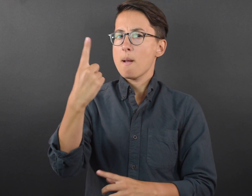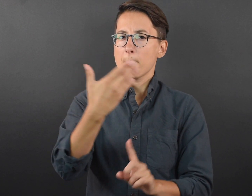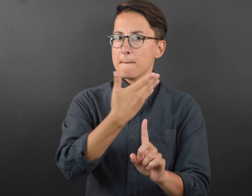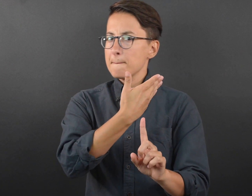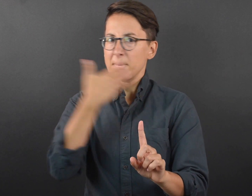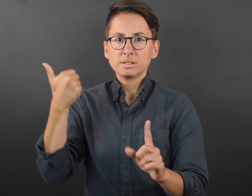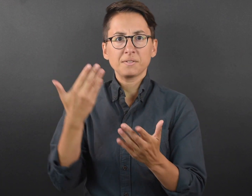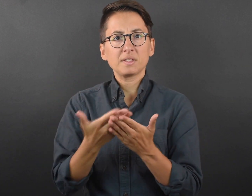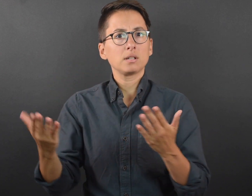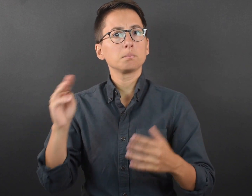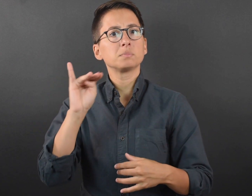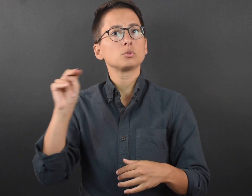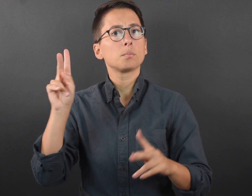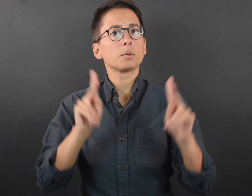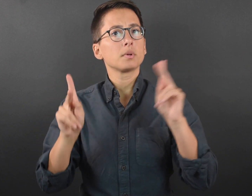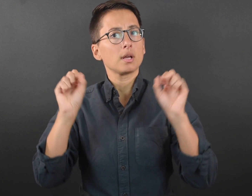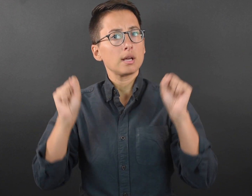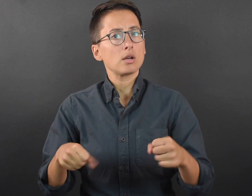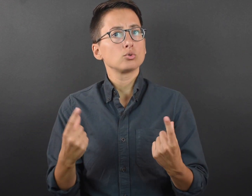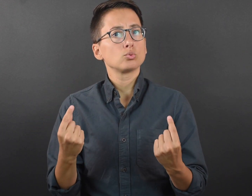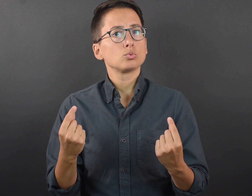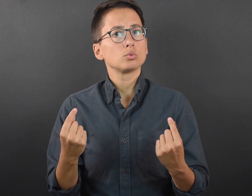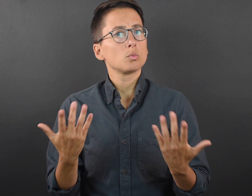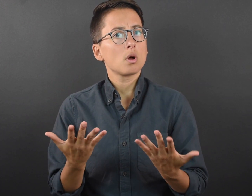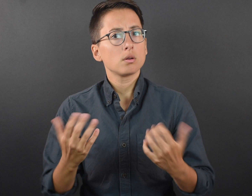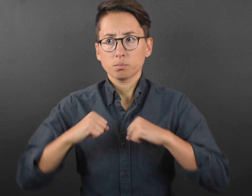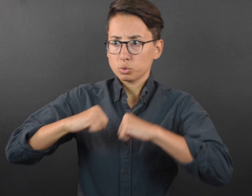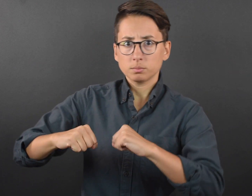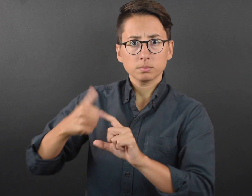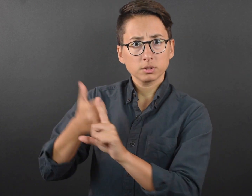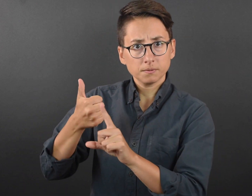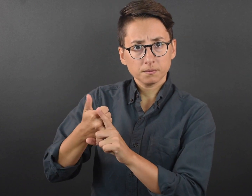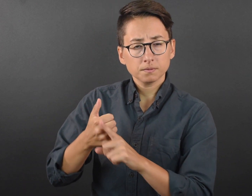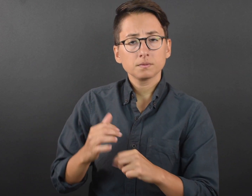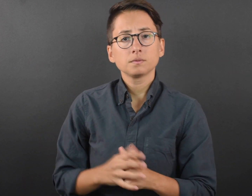At this time, the single best thing Minnesotans can do to protect themselves and